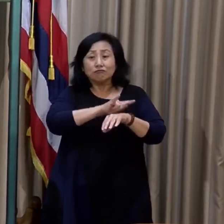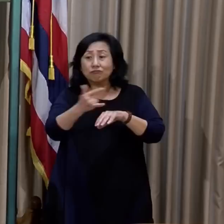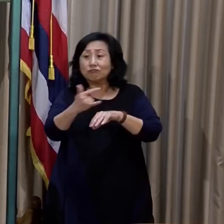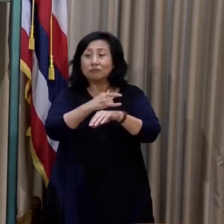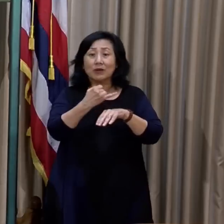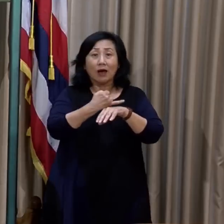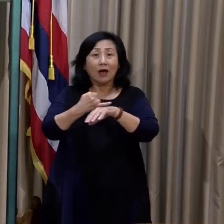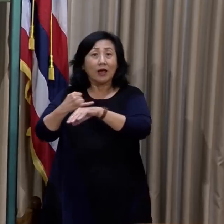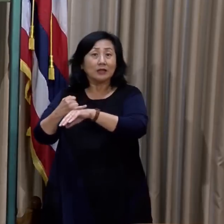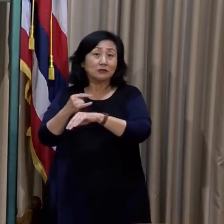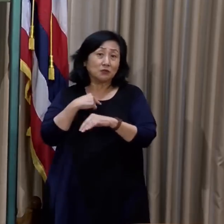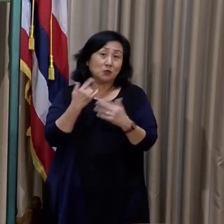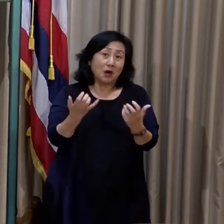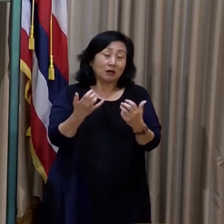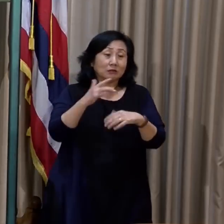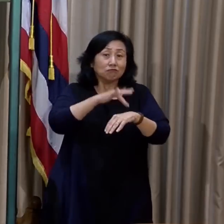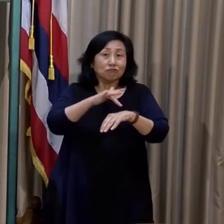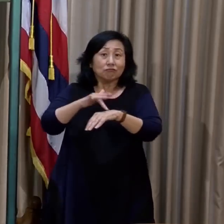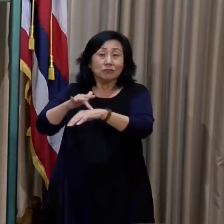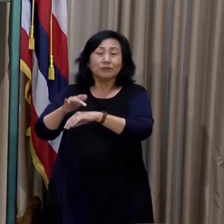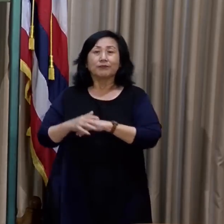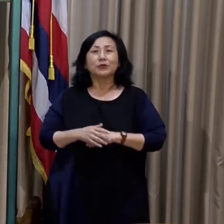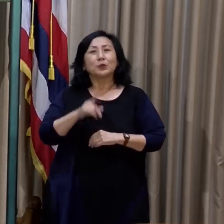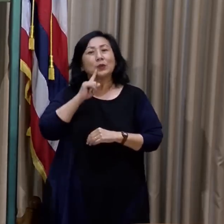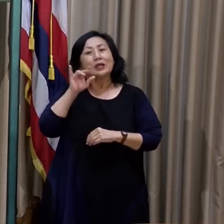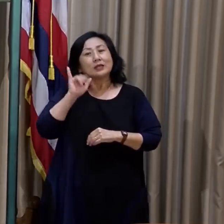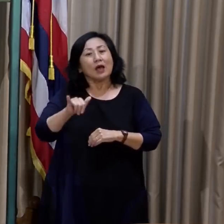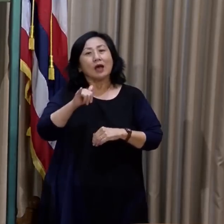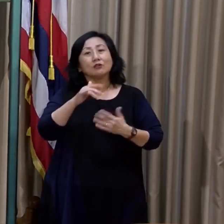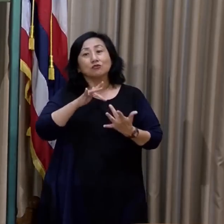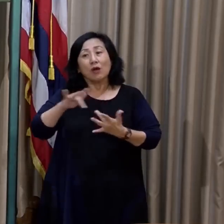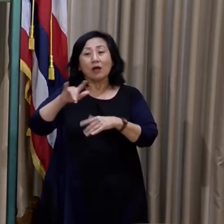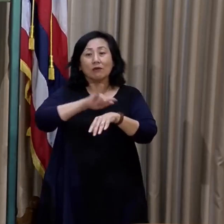WHO ARE TRAVELING, AND CERTAINLY WE ENCOURAGE EVERYONE IN THE STATE TO TRAVEL INTERISLAND.